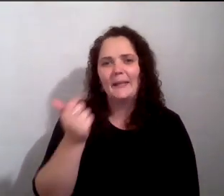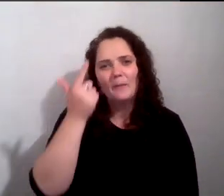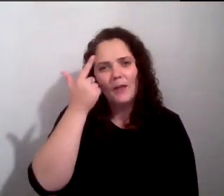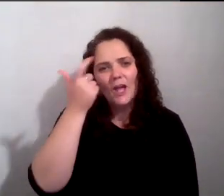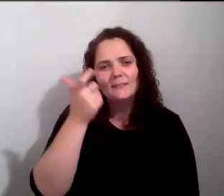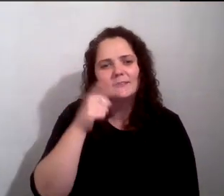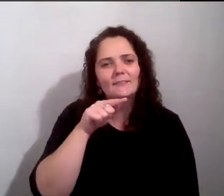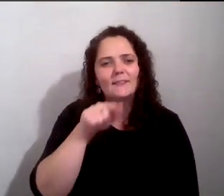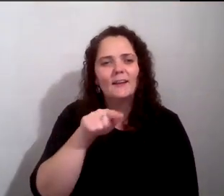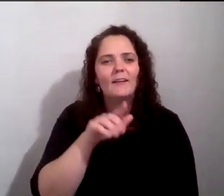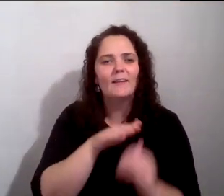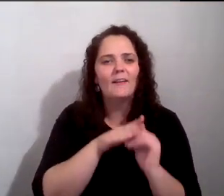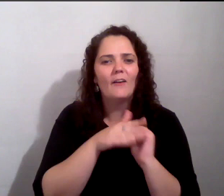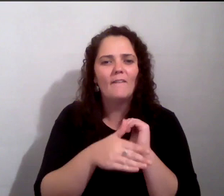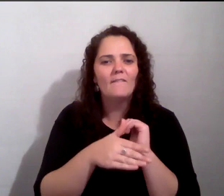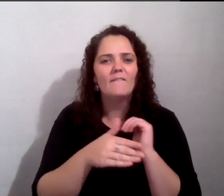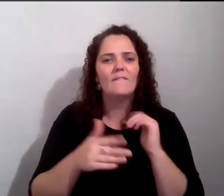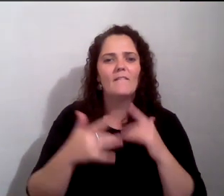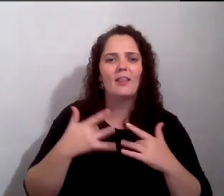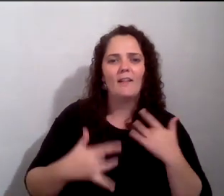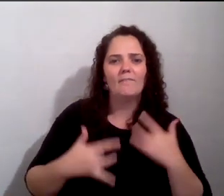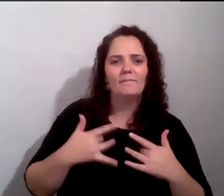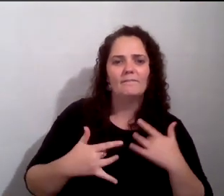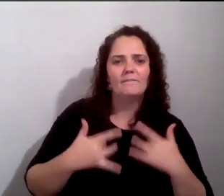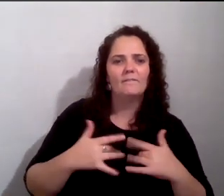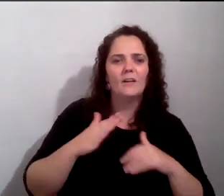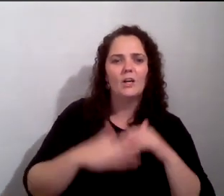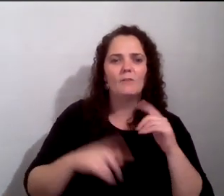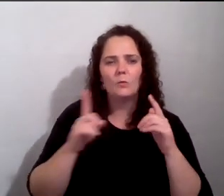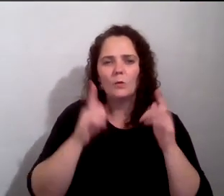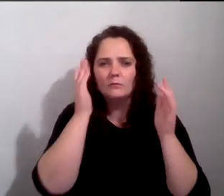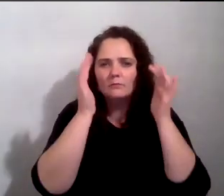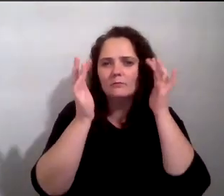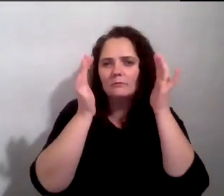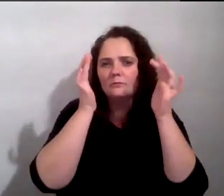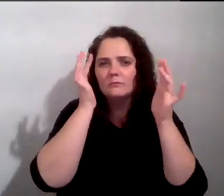the mythology within these works and this particular